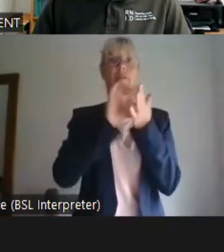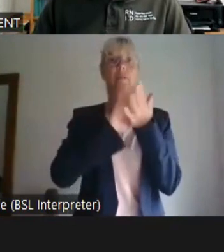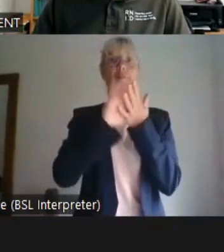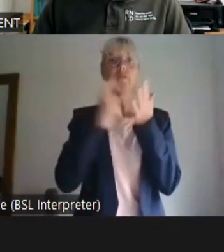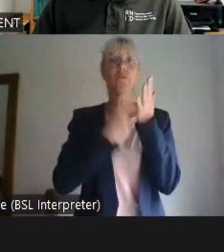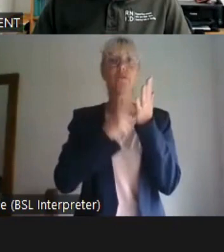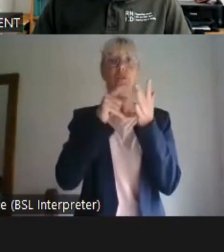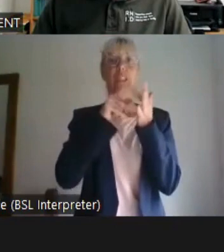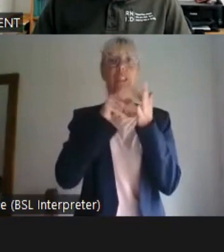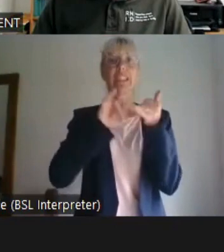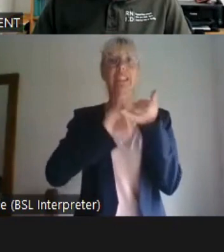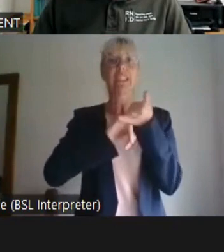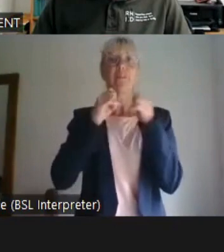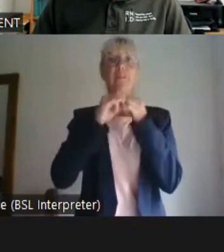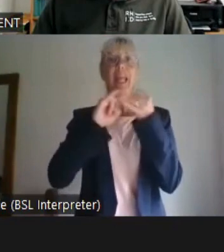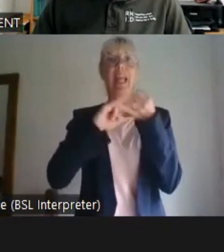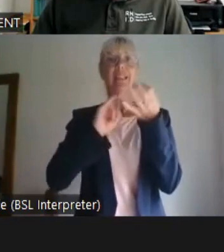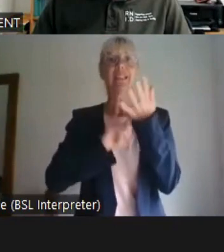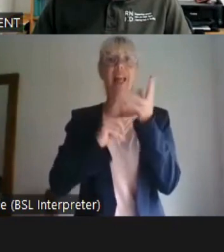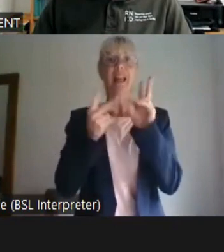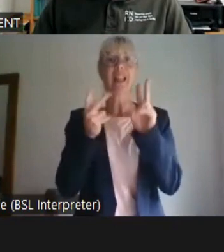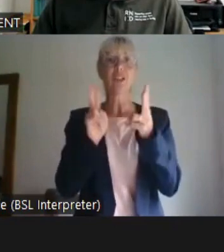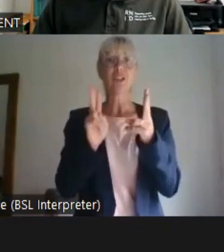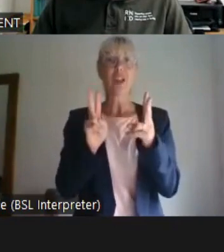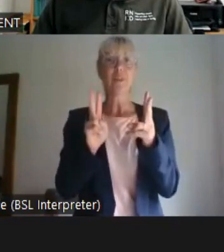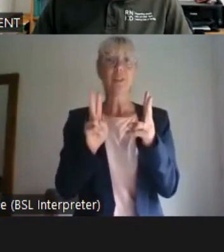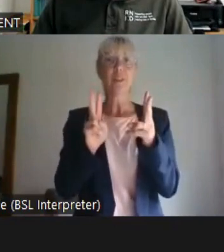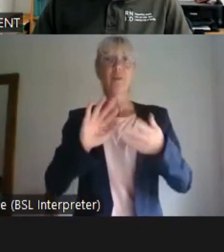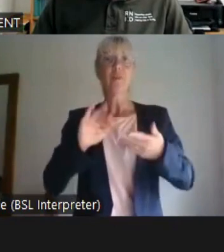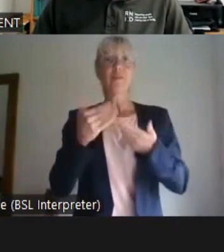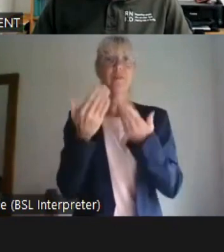of the conversations taking place this evening thank you so much for being with us tonight Julie